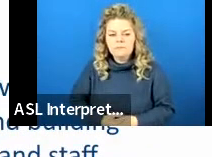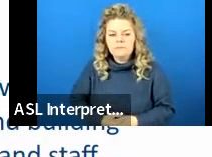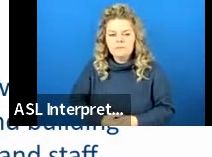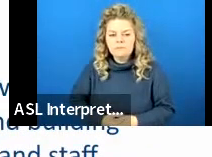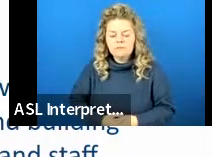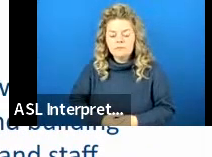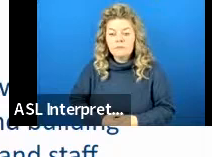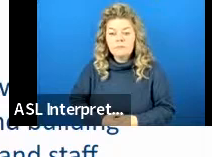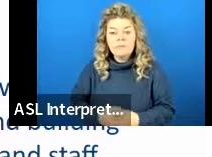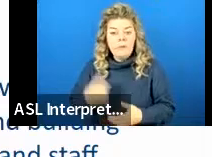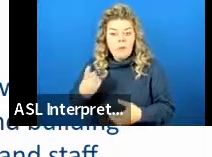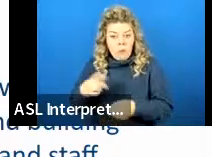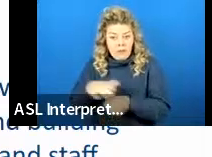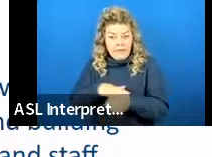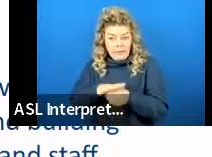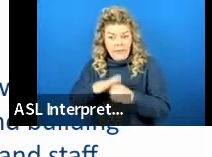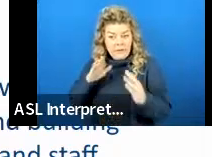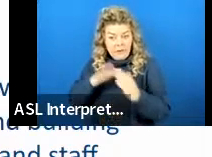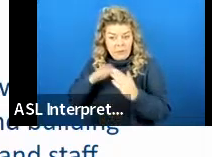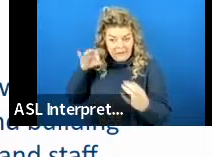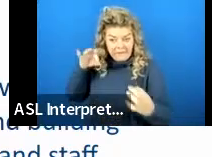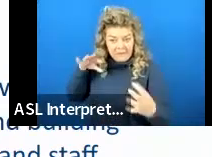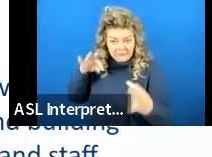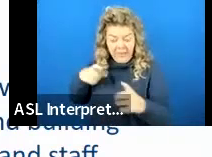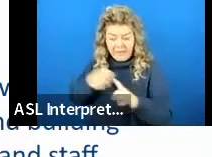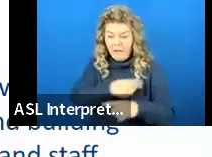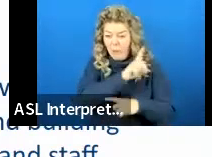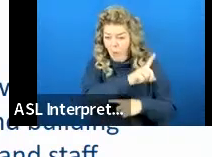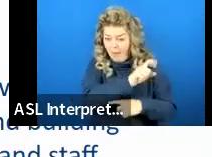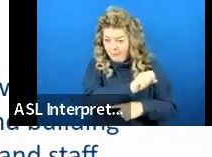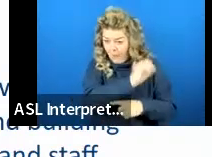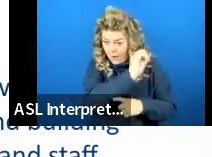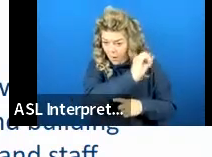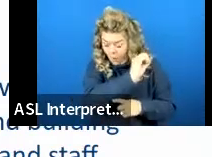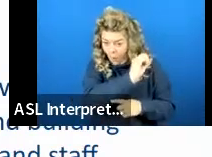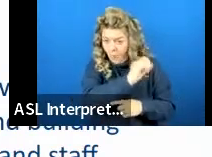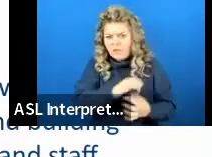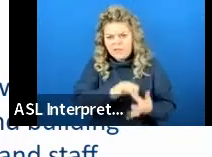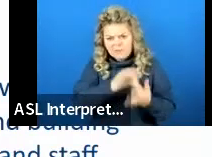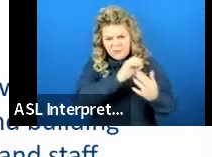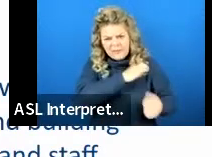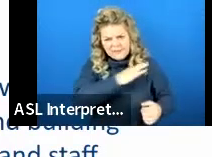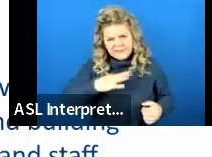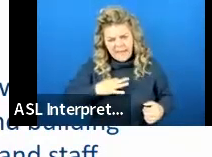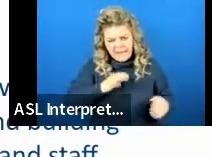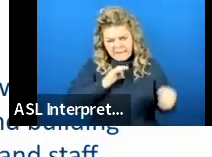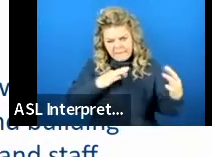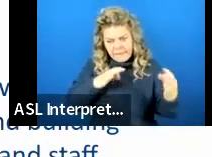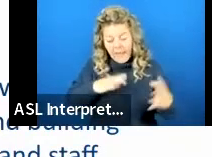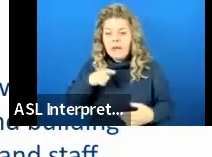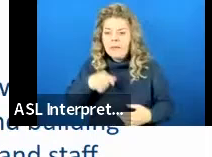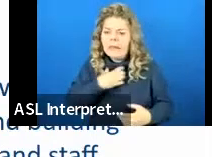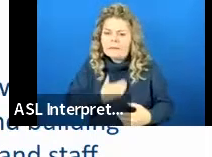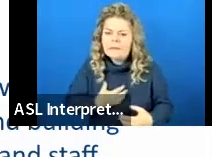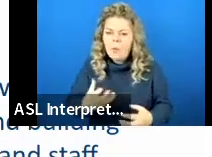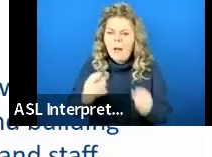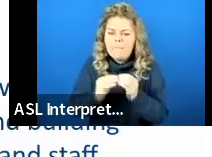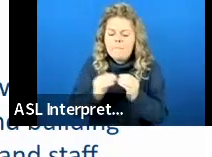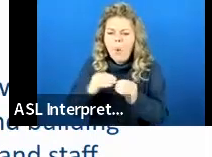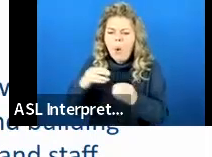One area of community feedback from our DEI 1.0 evaluation, especially from our staff, was a desire for more professional development resources and